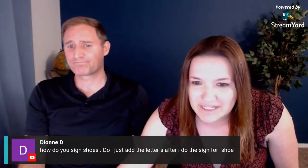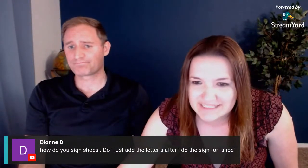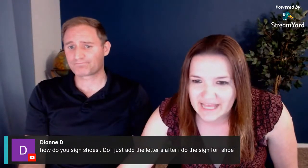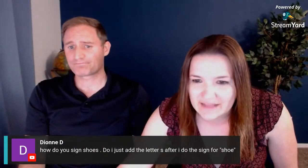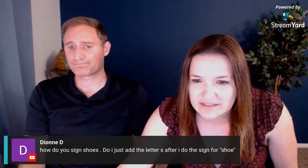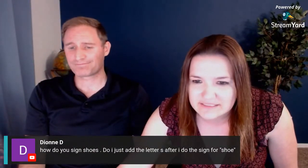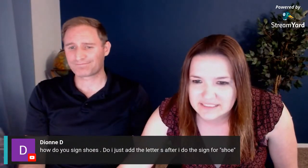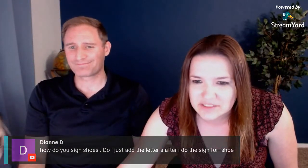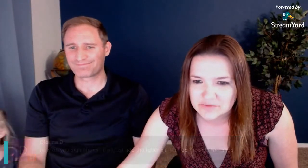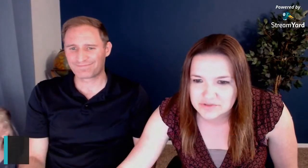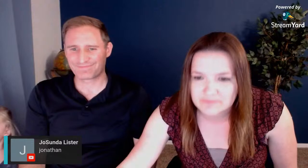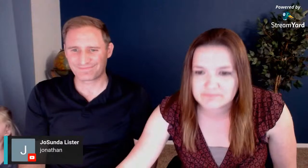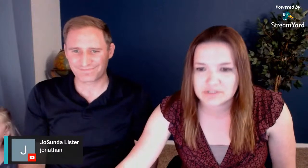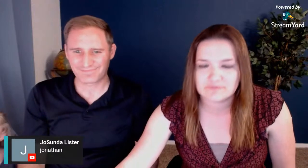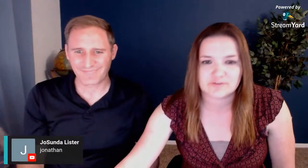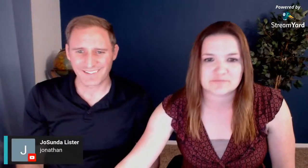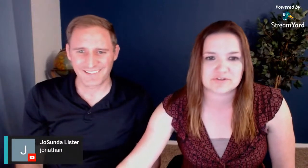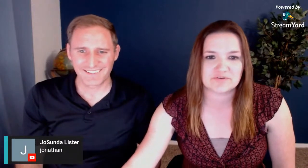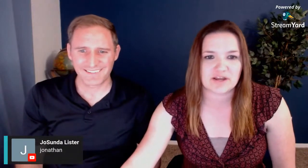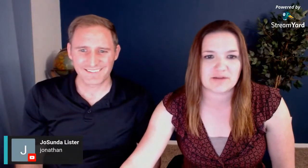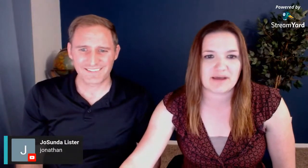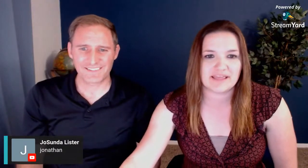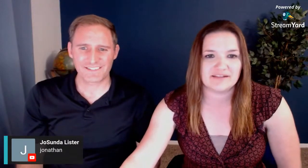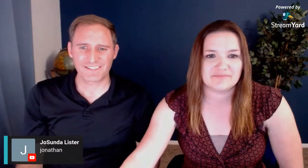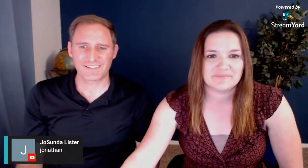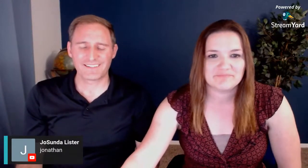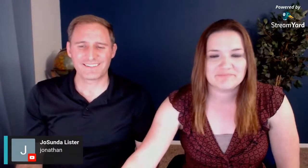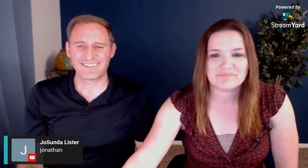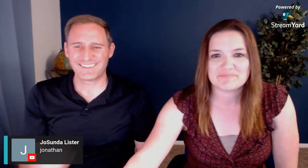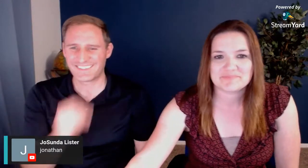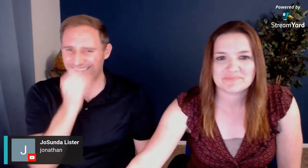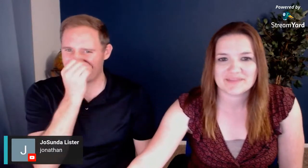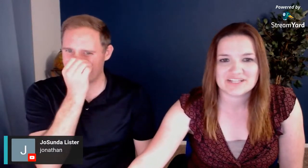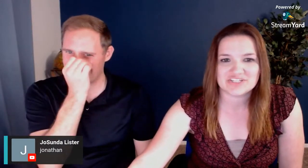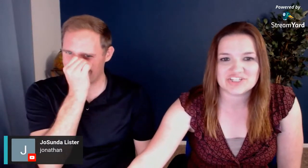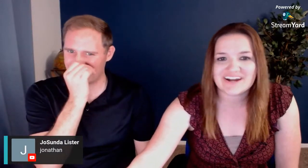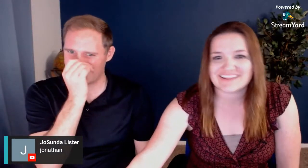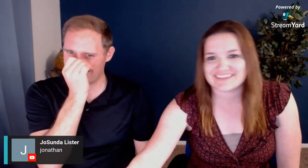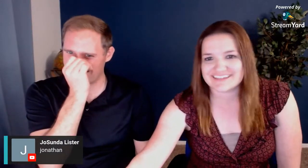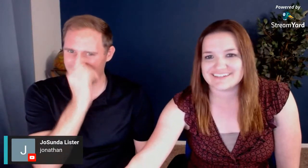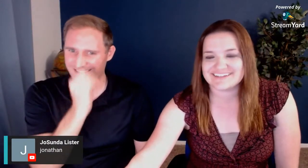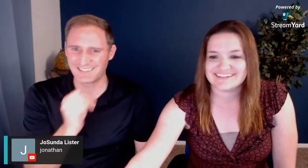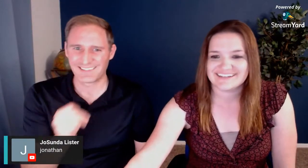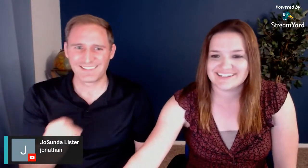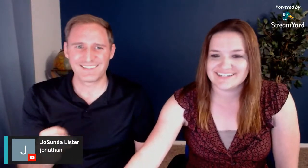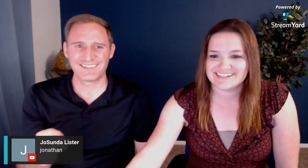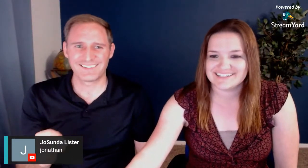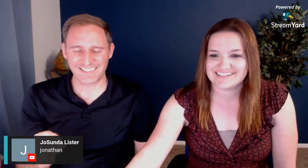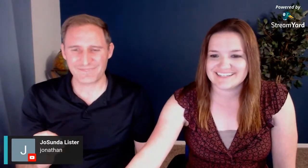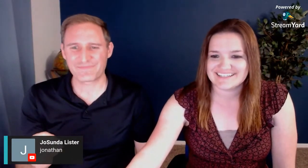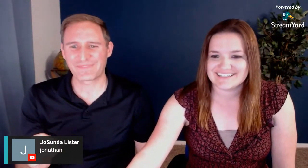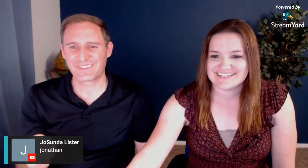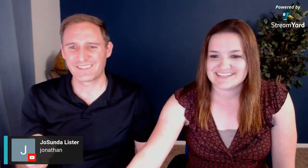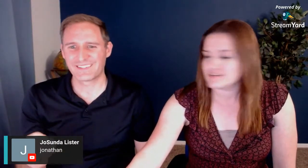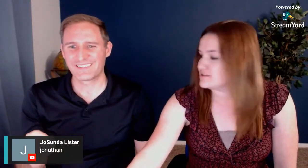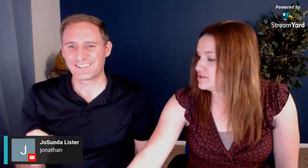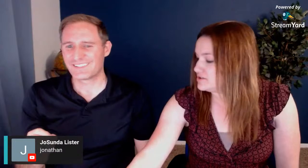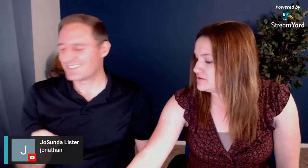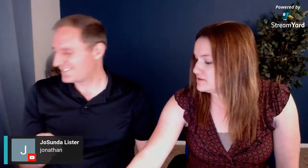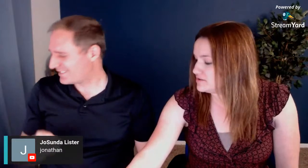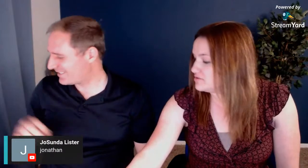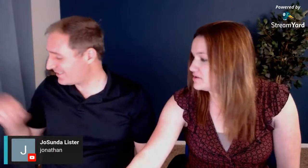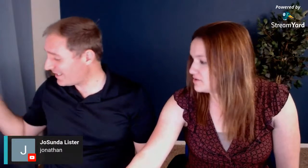look at that ska douche boom first person who got it on my hands jonathan hold me you can